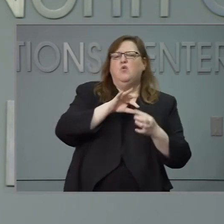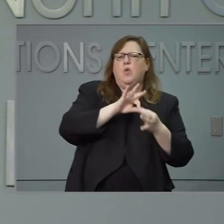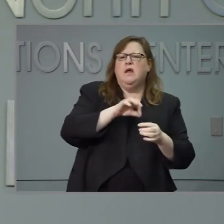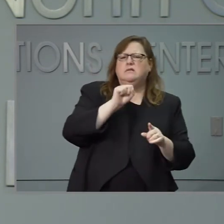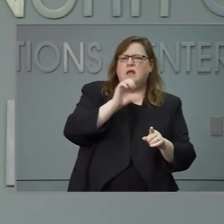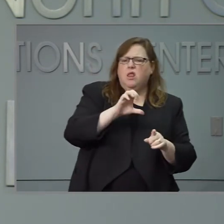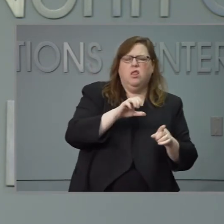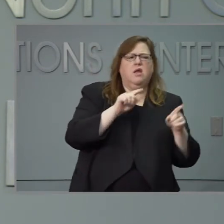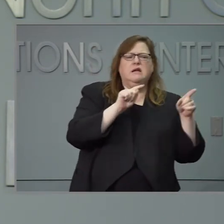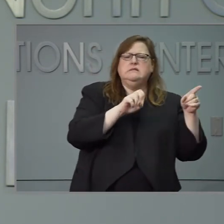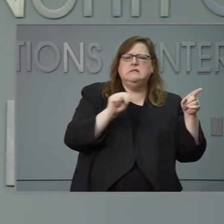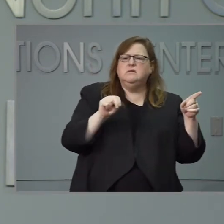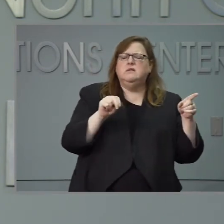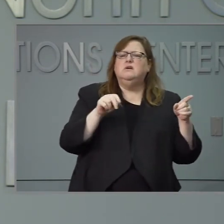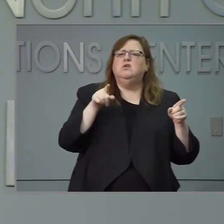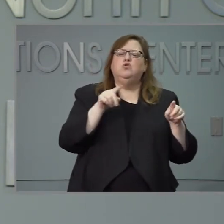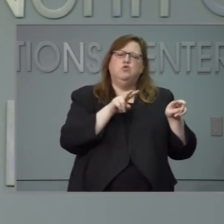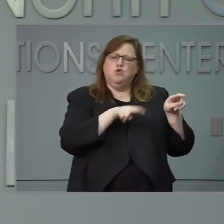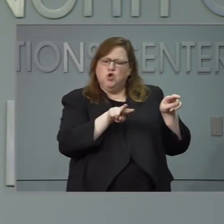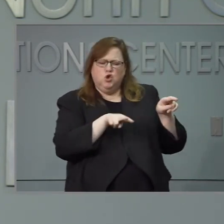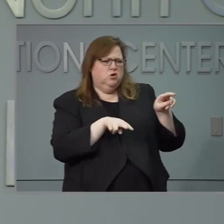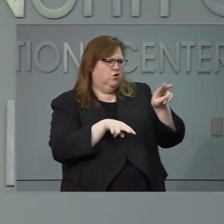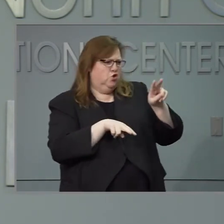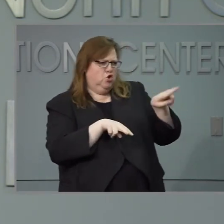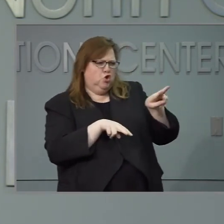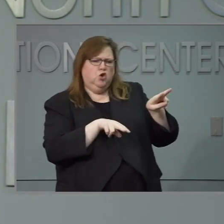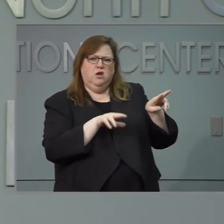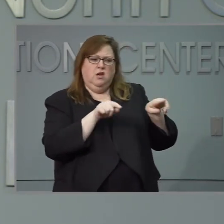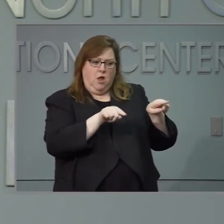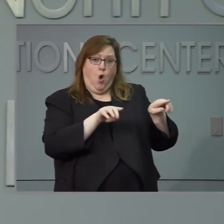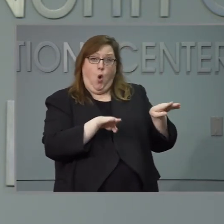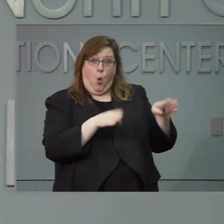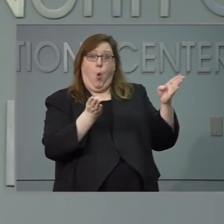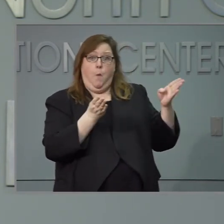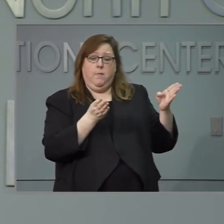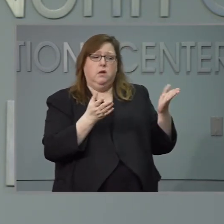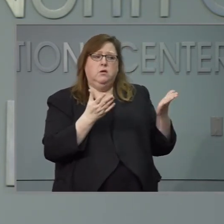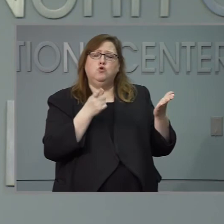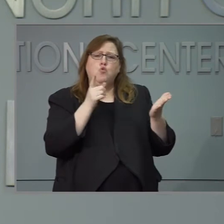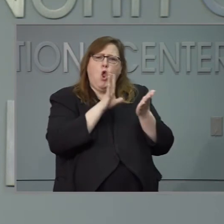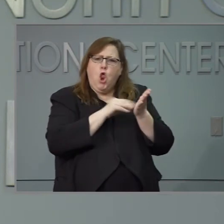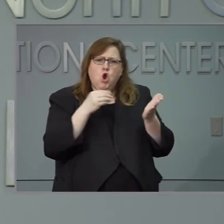CIUDAD. EL PO PODER LEGISLATIVO PIDIÓ MÁS DINERO,